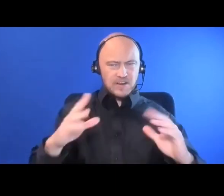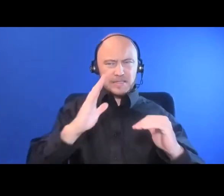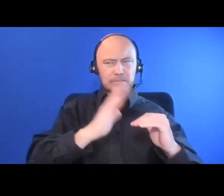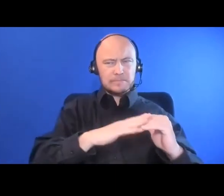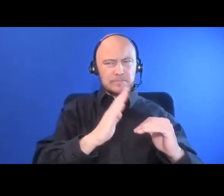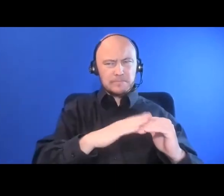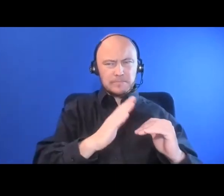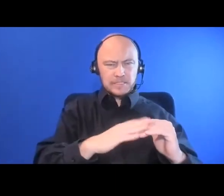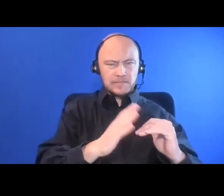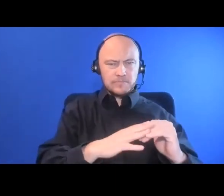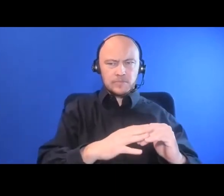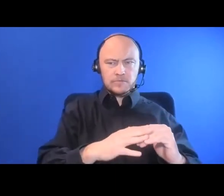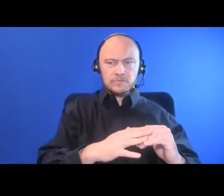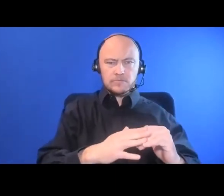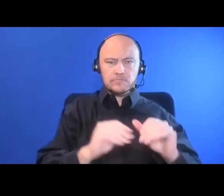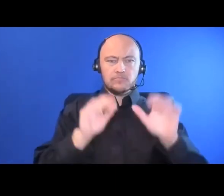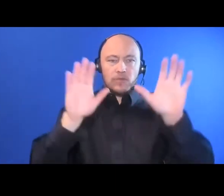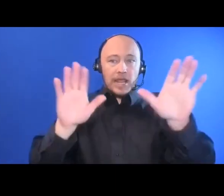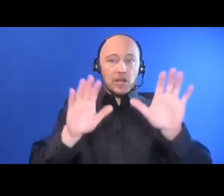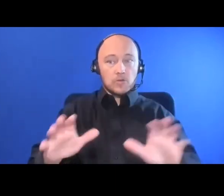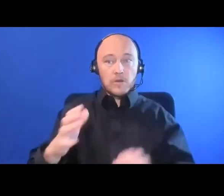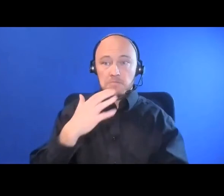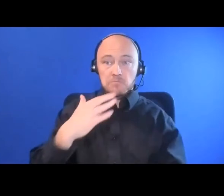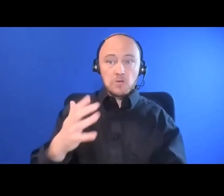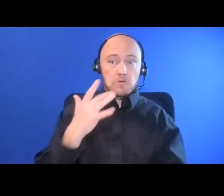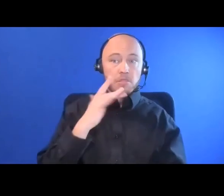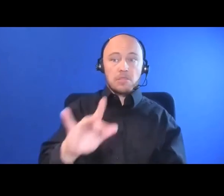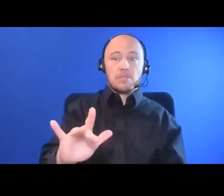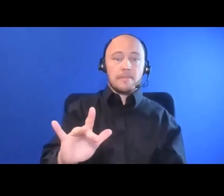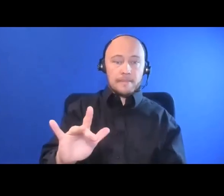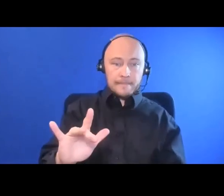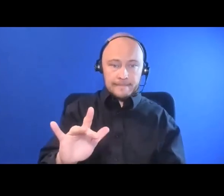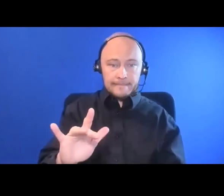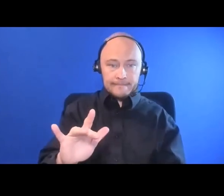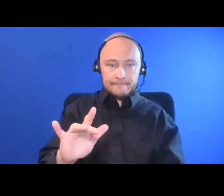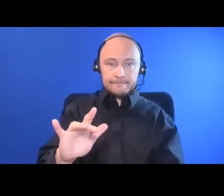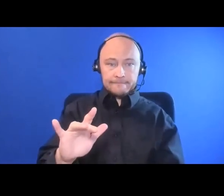I had the good fortune to be accepted on a panel in 2015